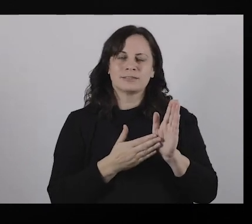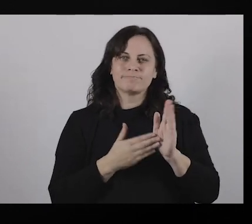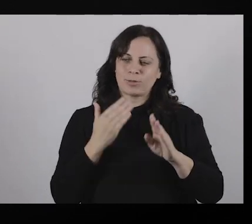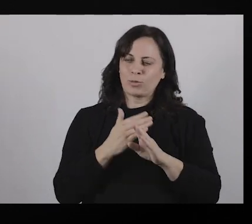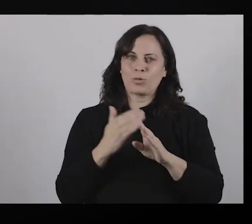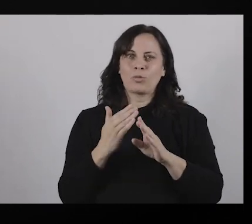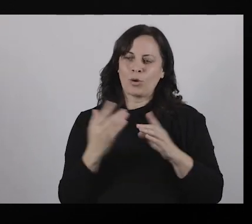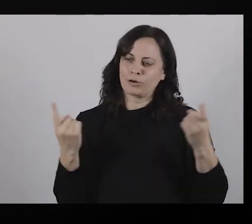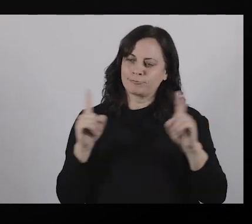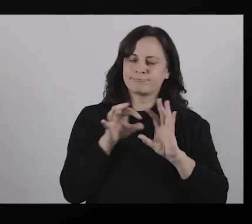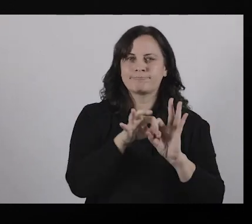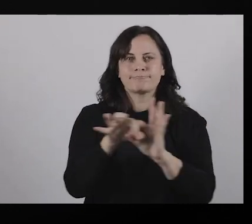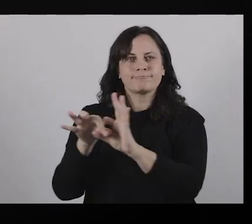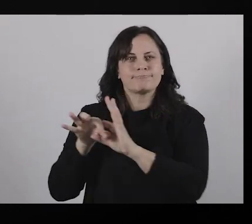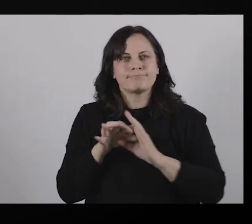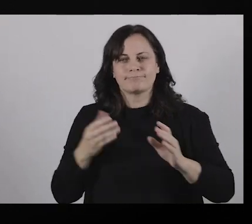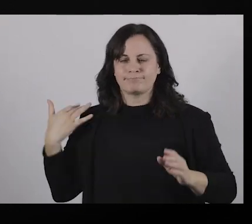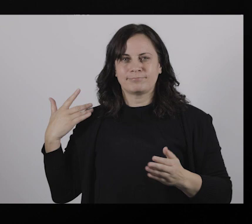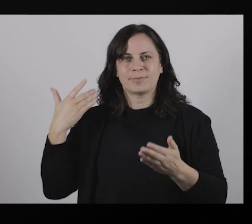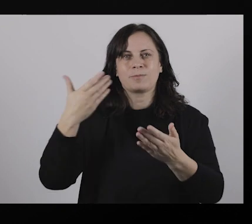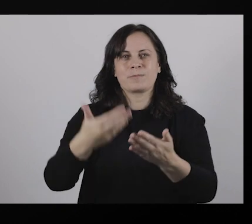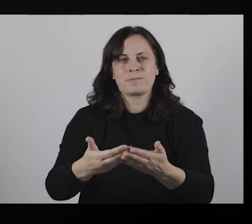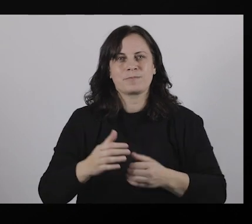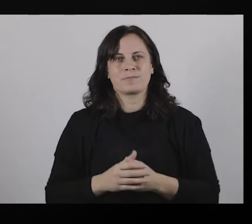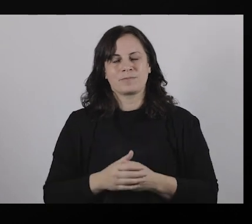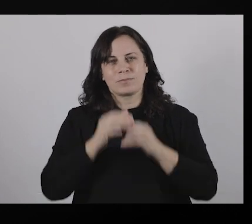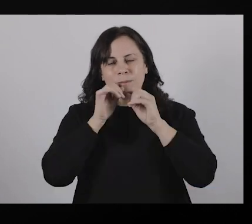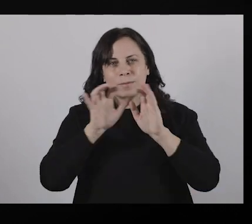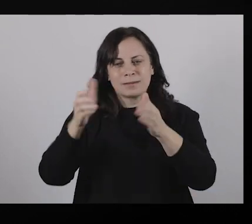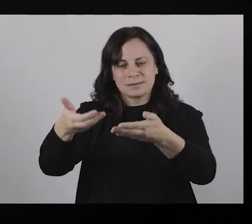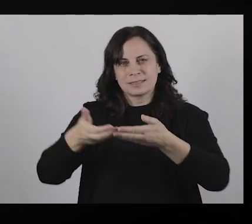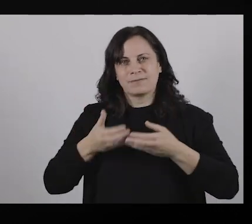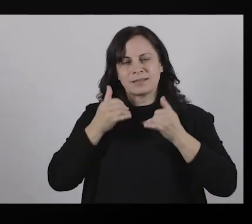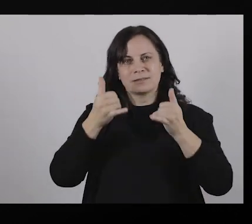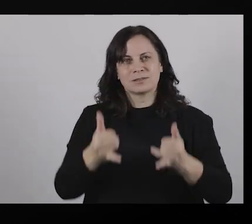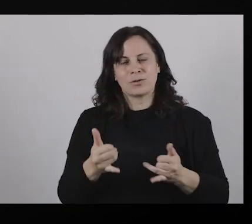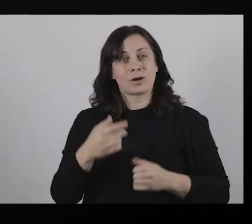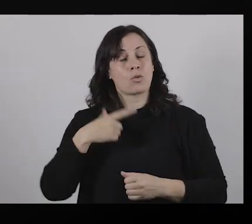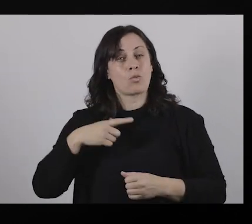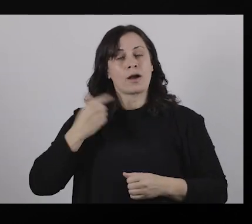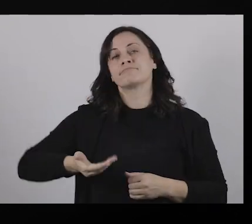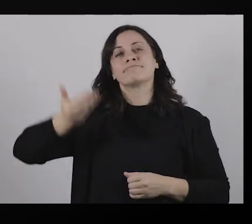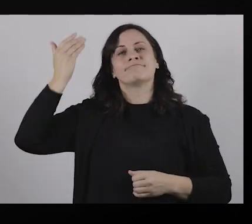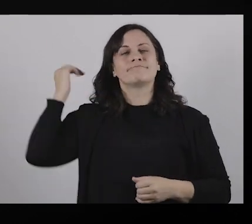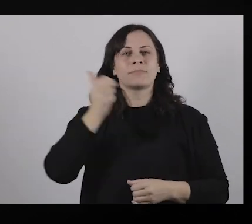the privilege and honour to work alongside you over the years. We are blessed to receive this taonga,